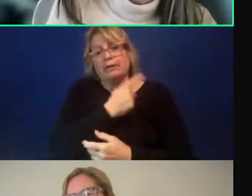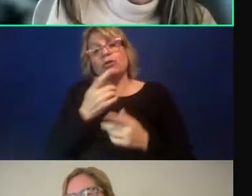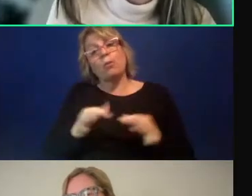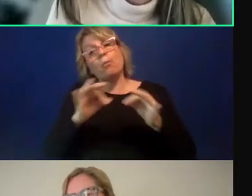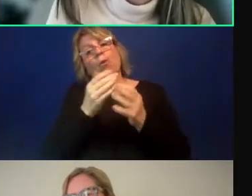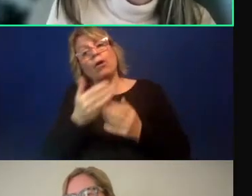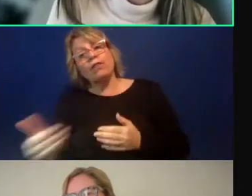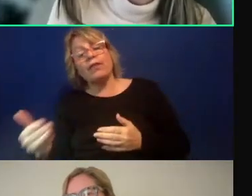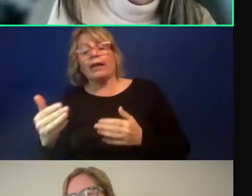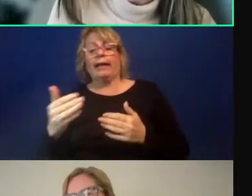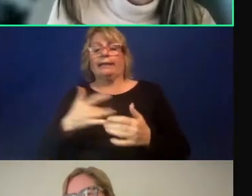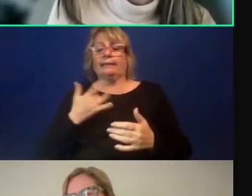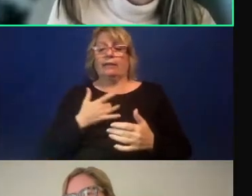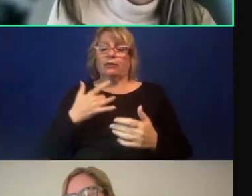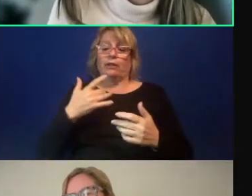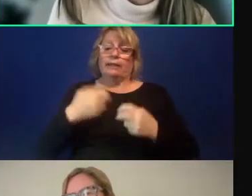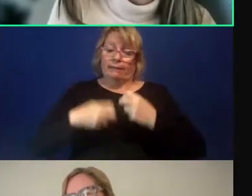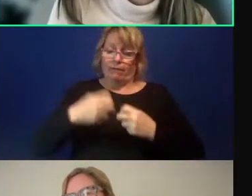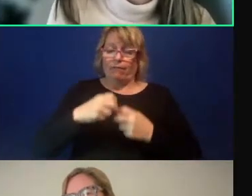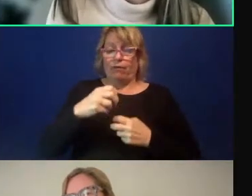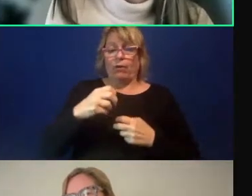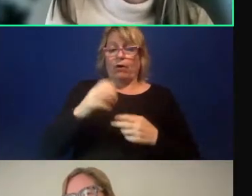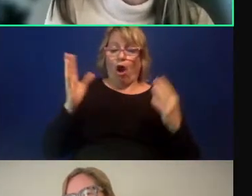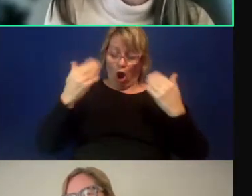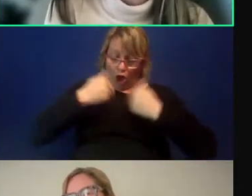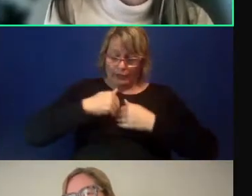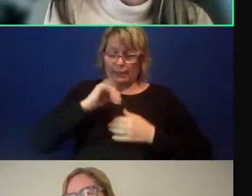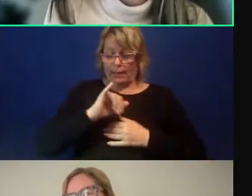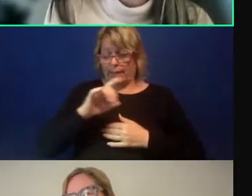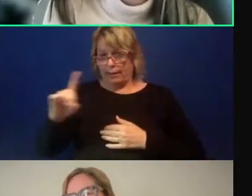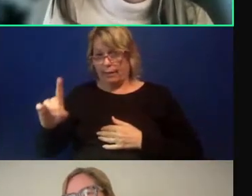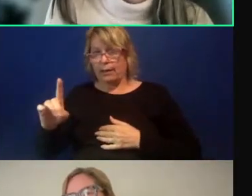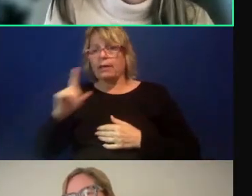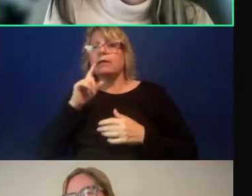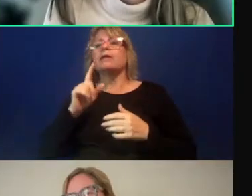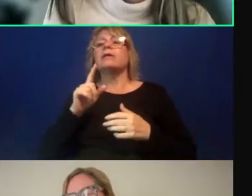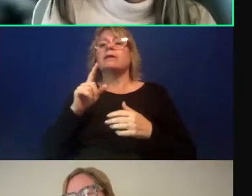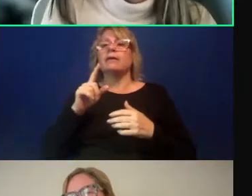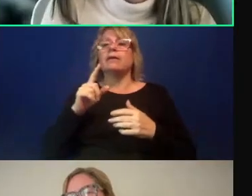difficulties for autistic and IDD individuals persist in telehealth, even at home. And these